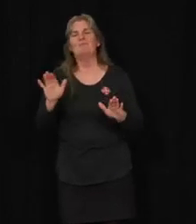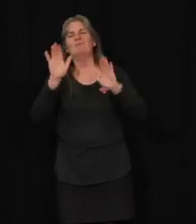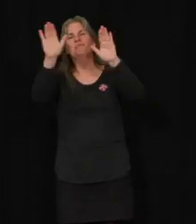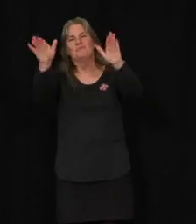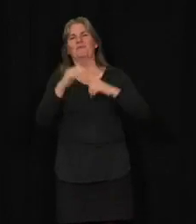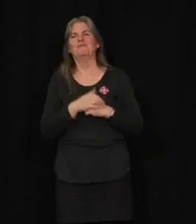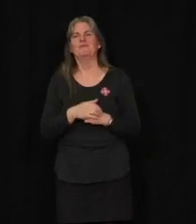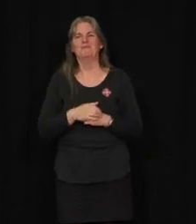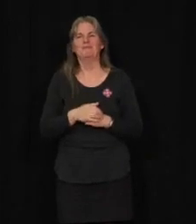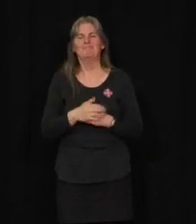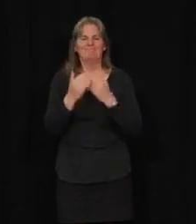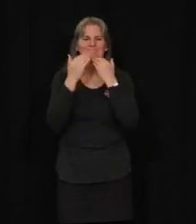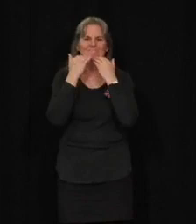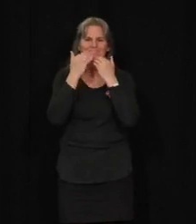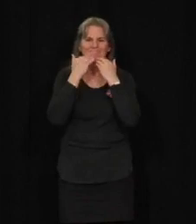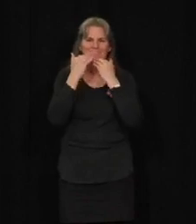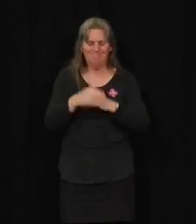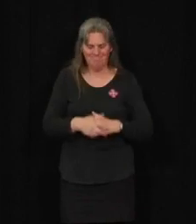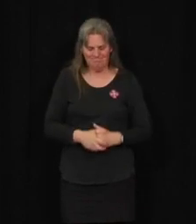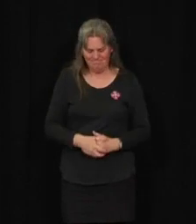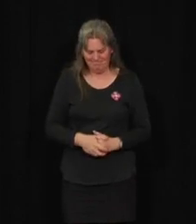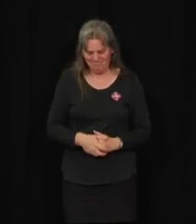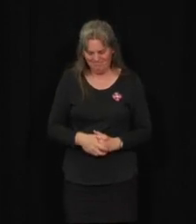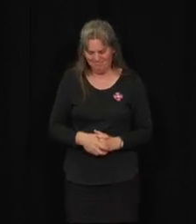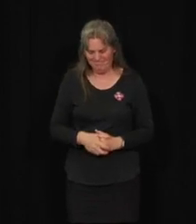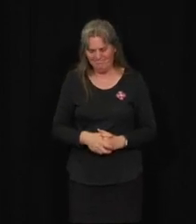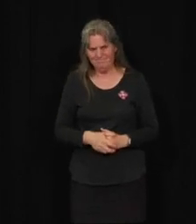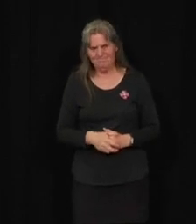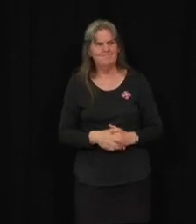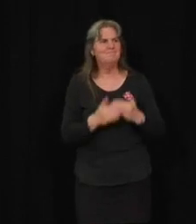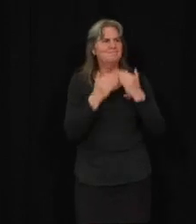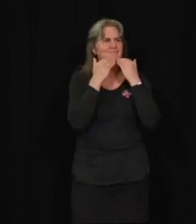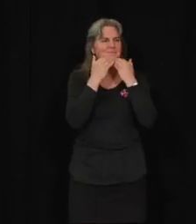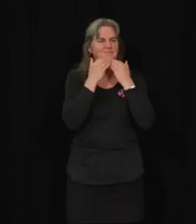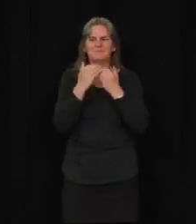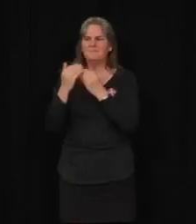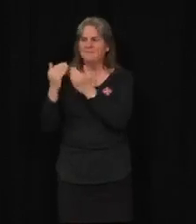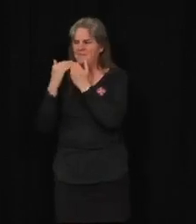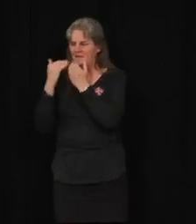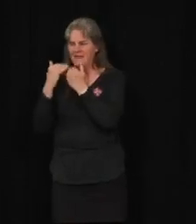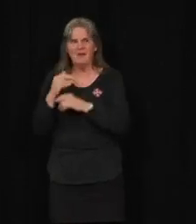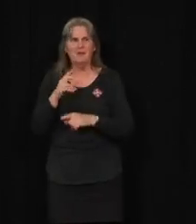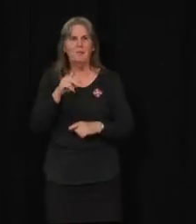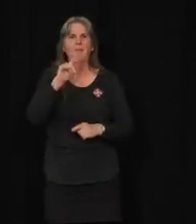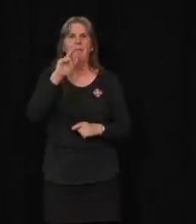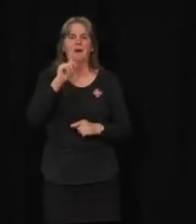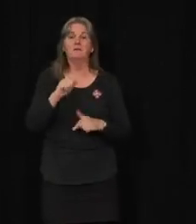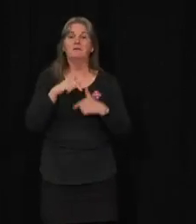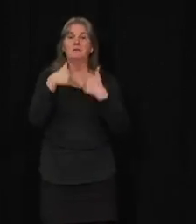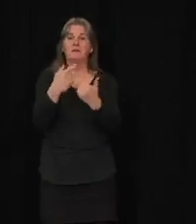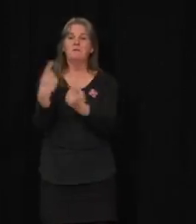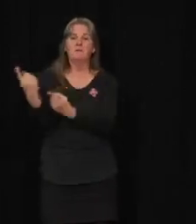Thank you. Thank you, Dr Hanley. Thank you, Premier Silver. We will go to the phone lines